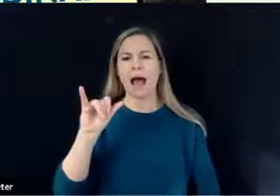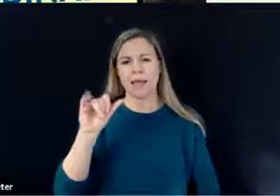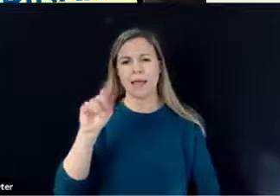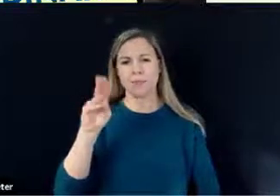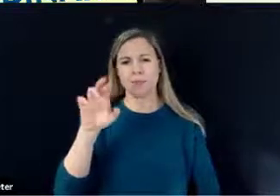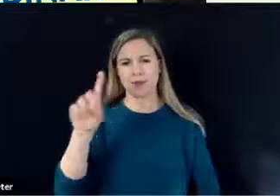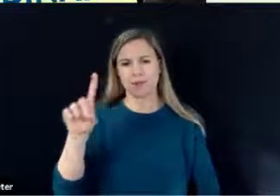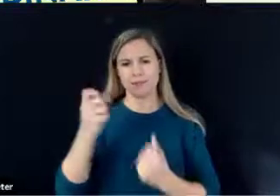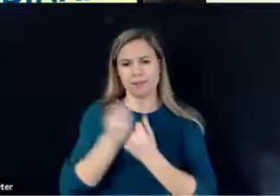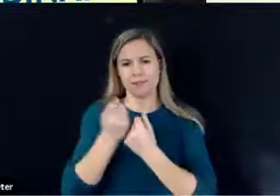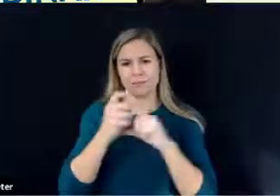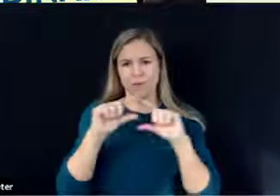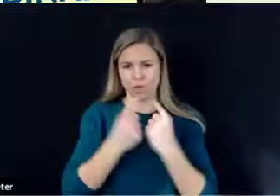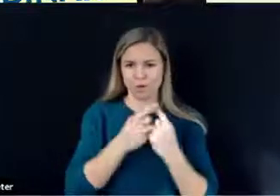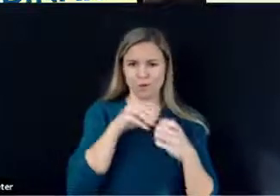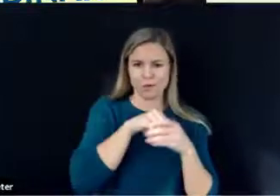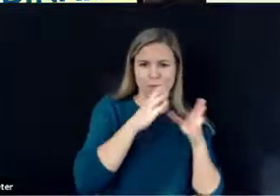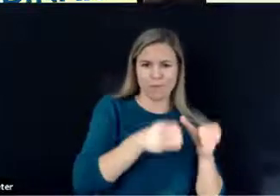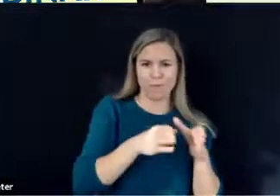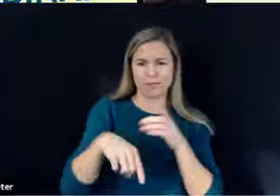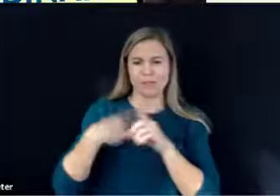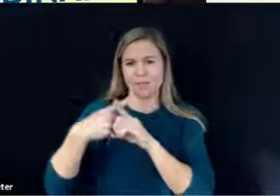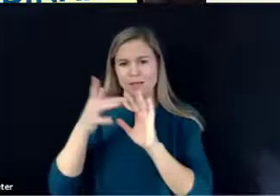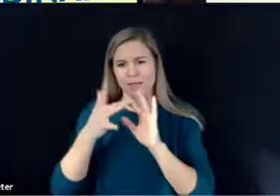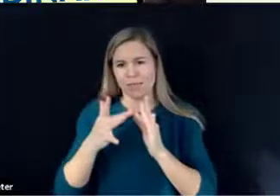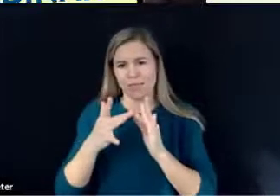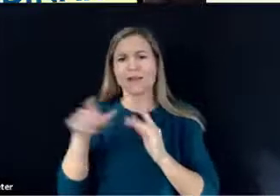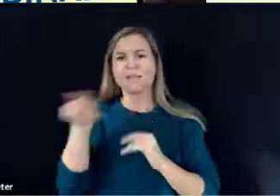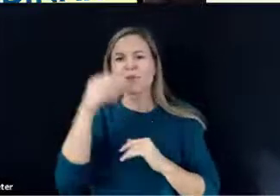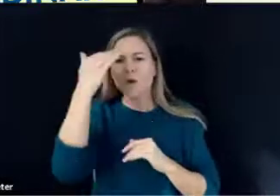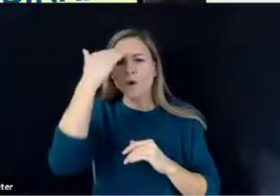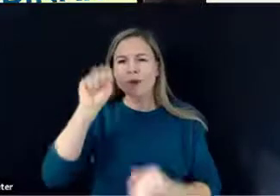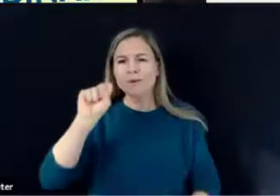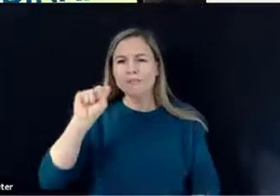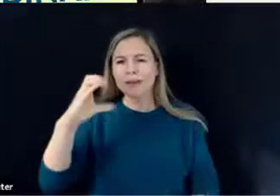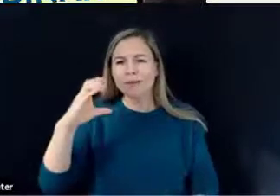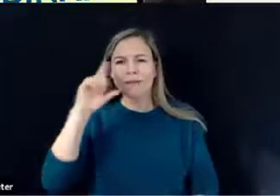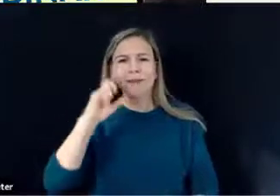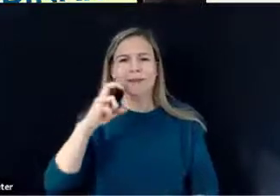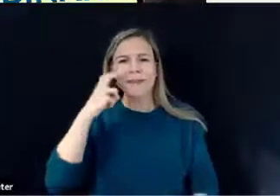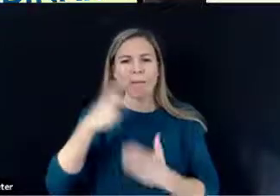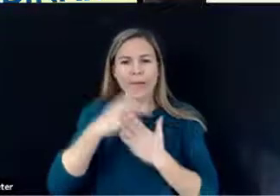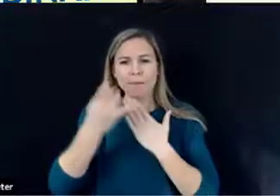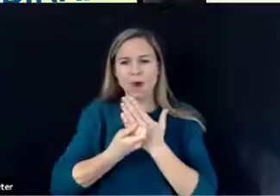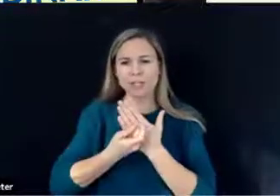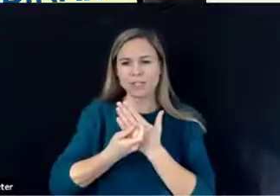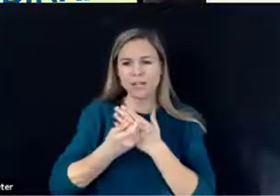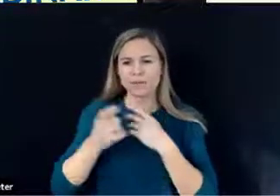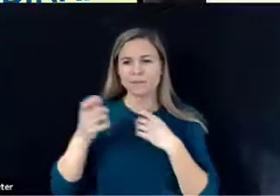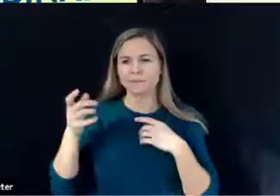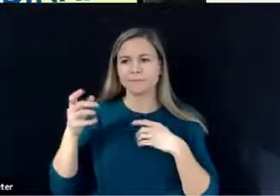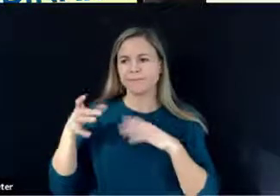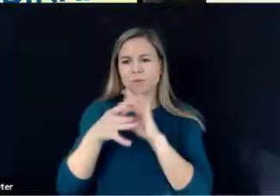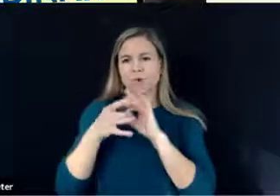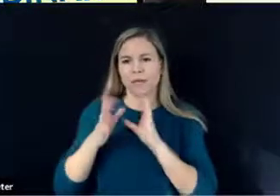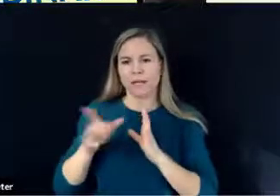Krista Olsen, who many know from the South Carolina Deaf-Blind Project, co-facilitates with me for the last few years